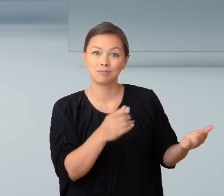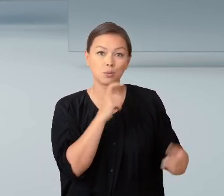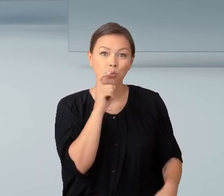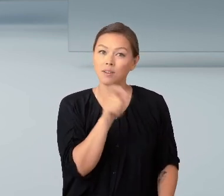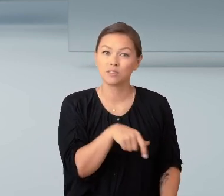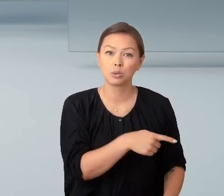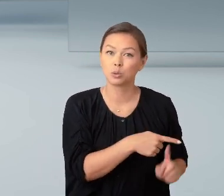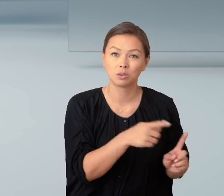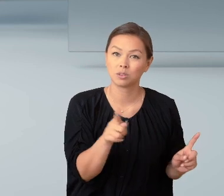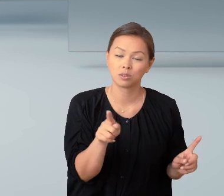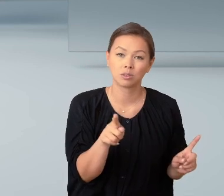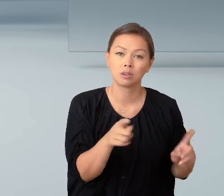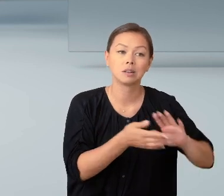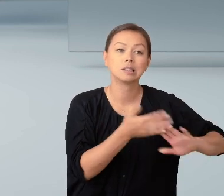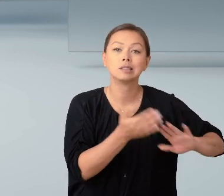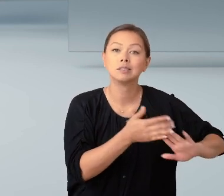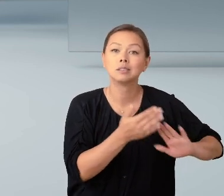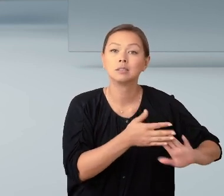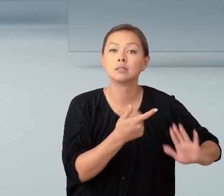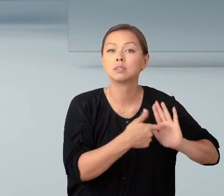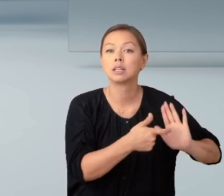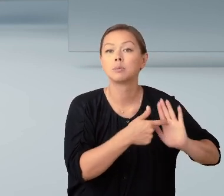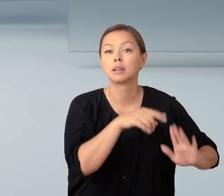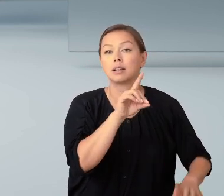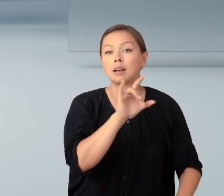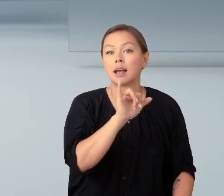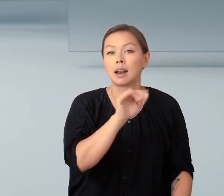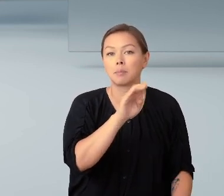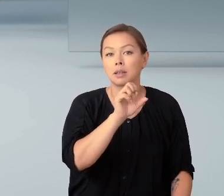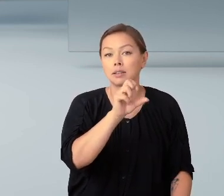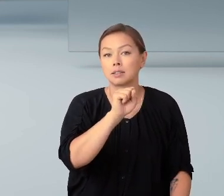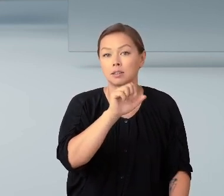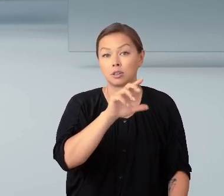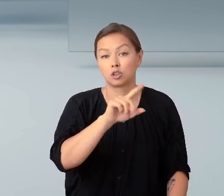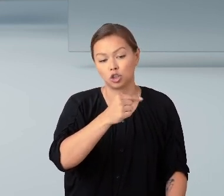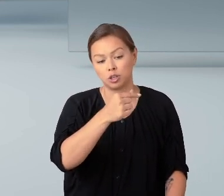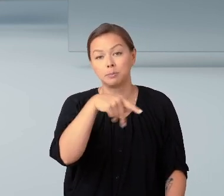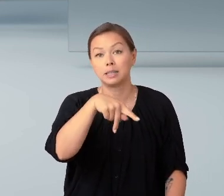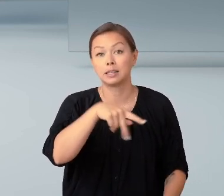on-premise Dynamic Solutions like Dynamics GP. This means that the